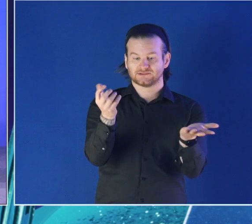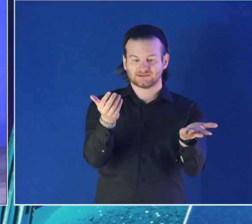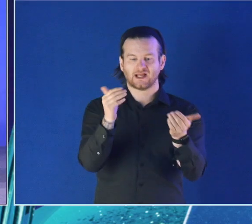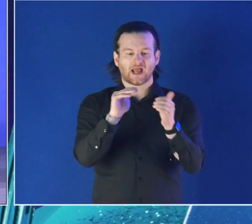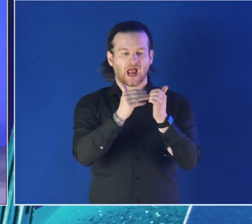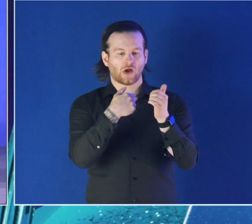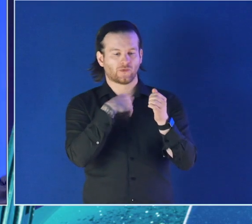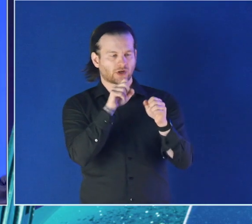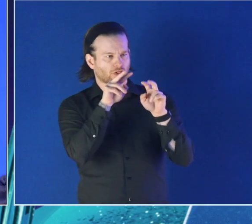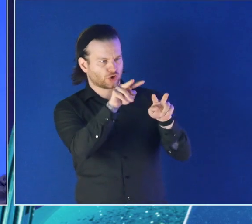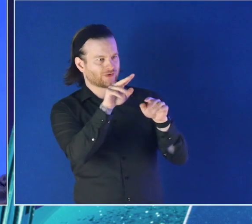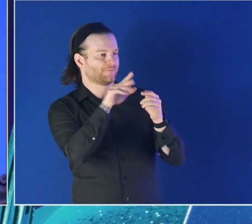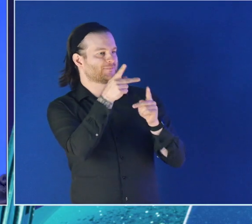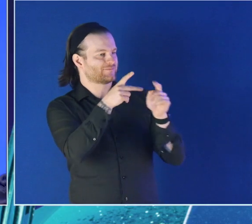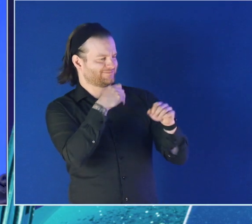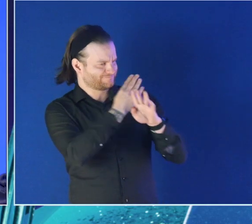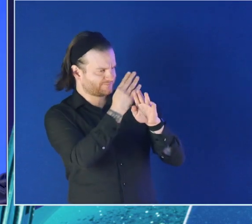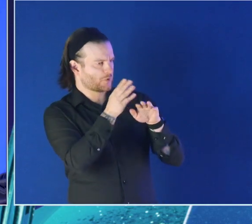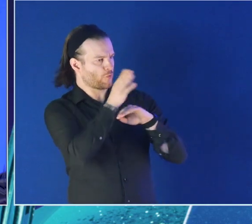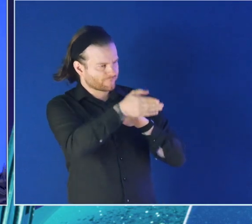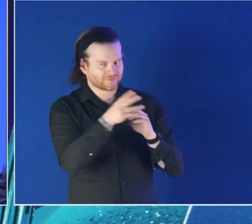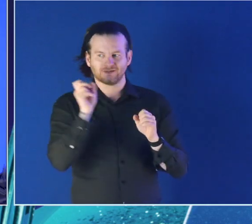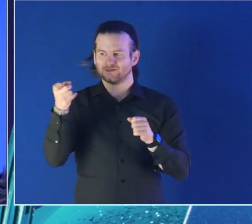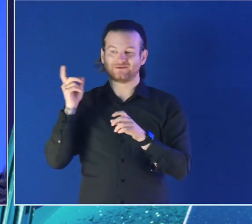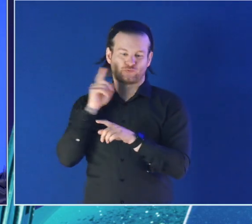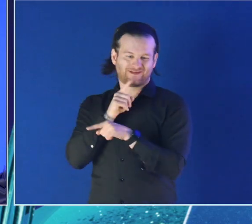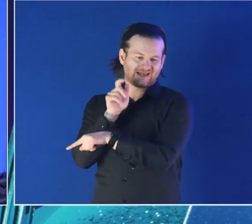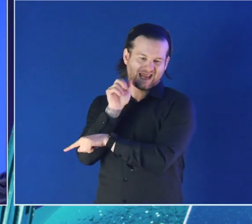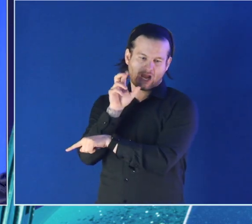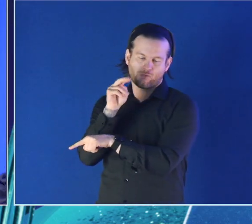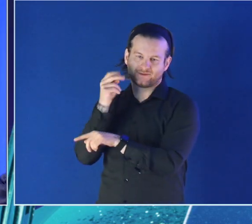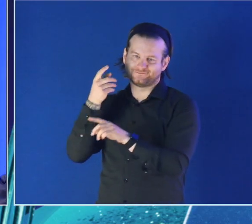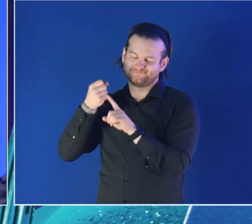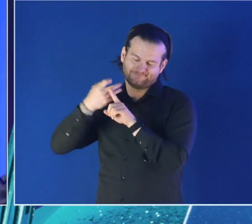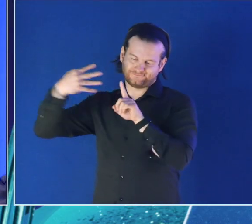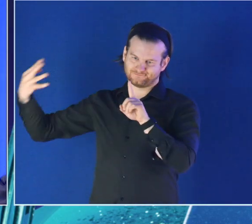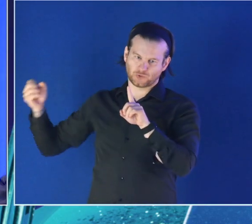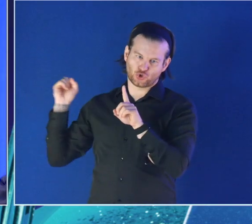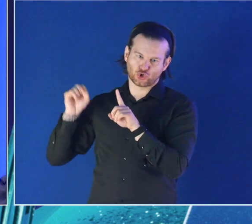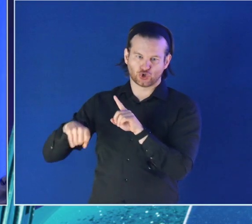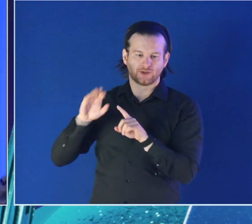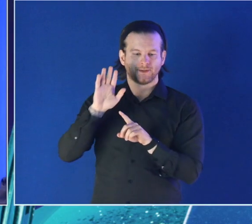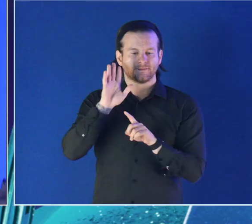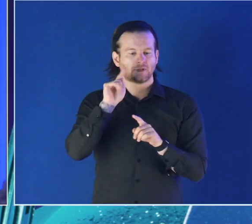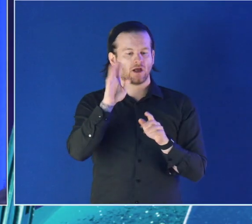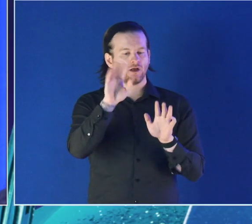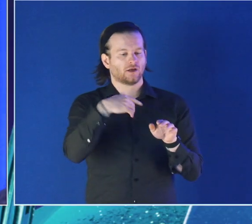People have all experienced this. But why we're here, as I mentioned, is what the outcome needs to be.